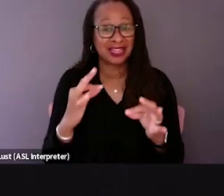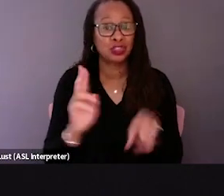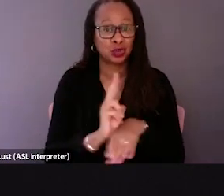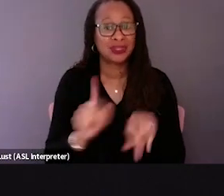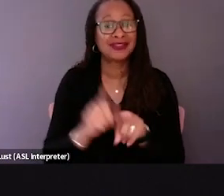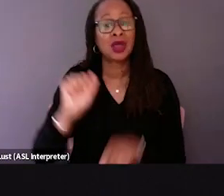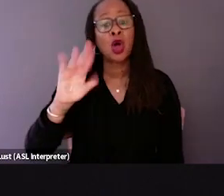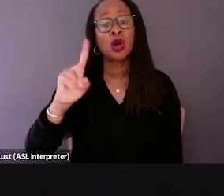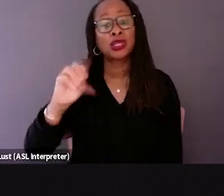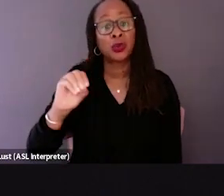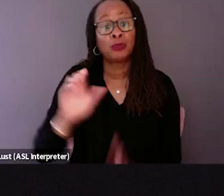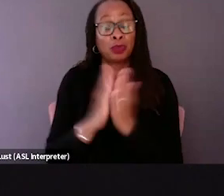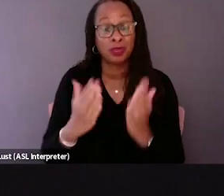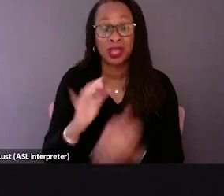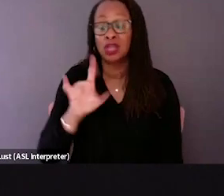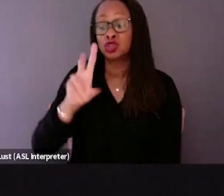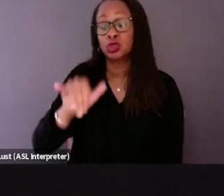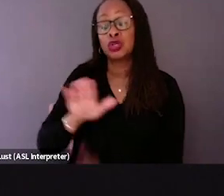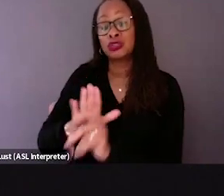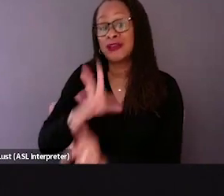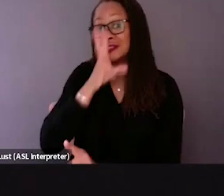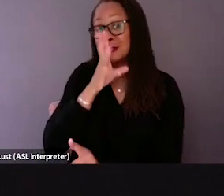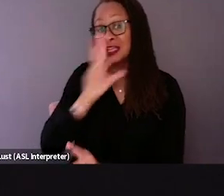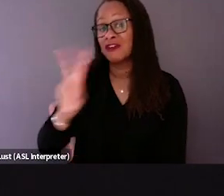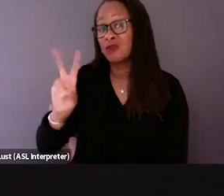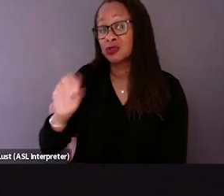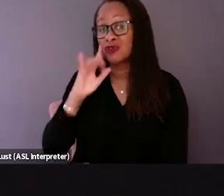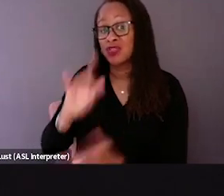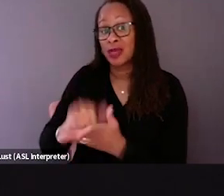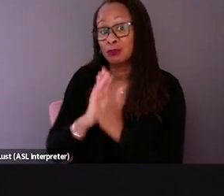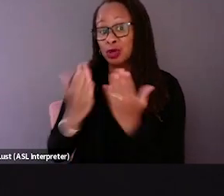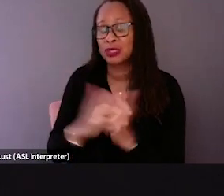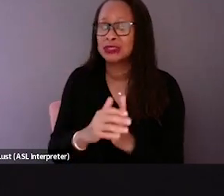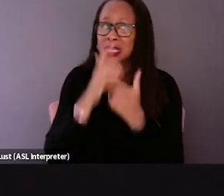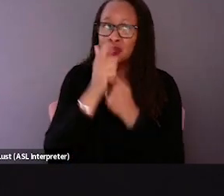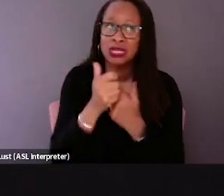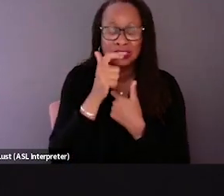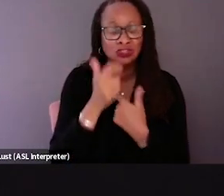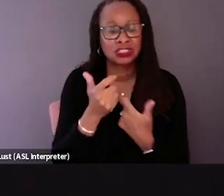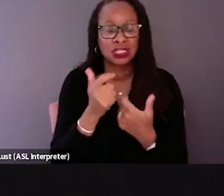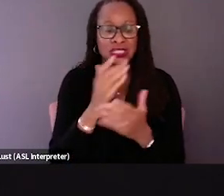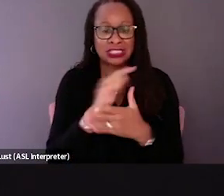And Judy narrates that series herself. It's an incredible series to listen to if you're ever in a car with kids or just on your own.